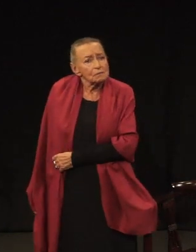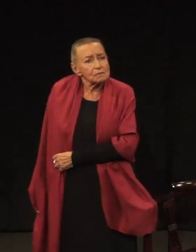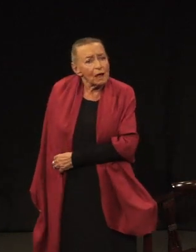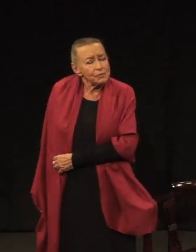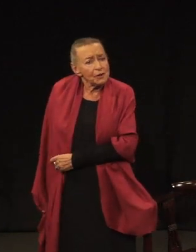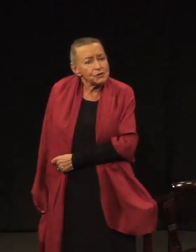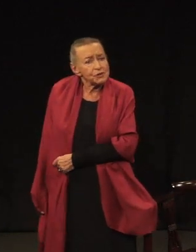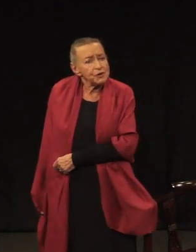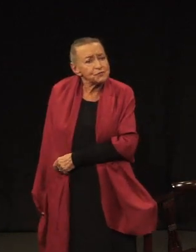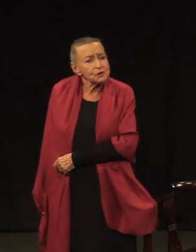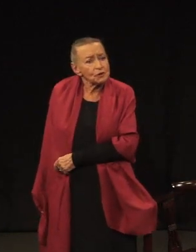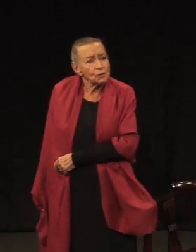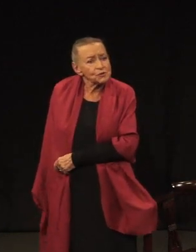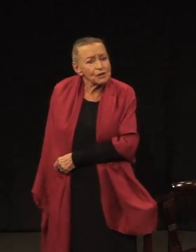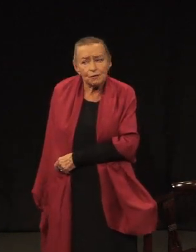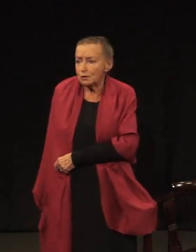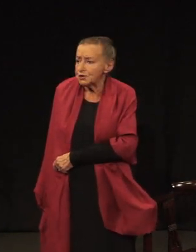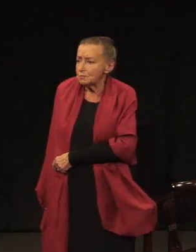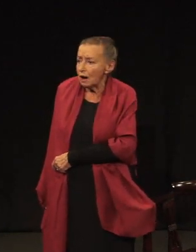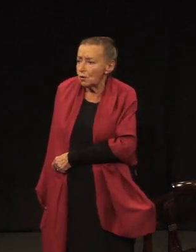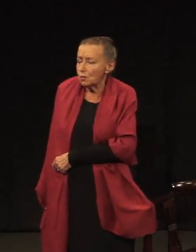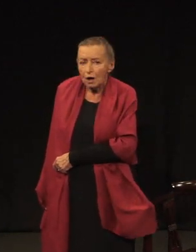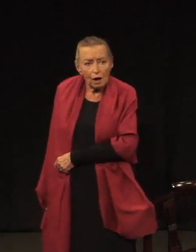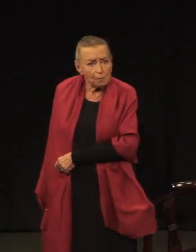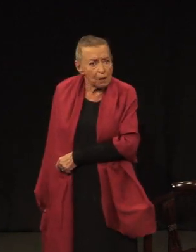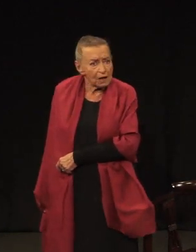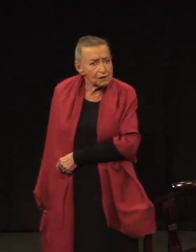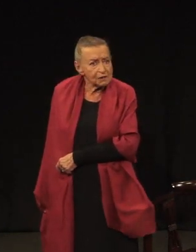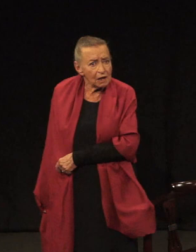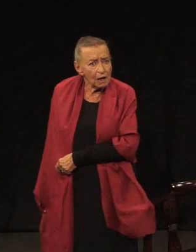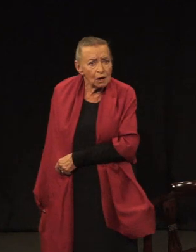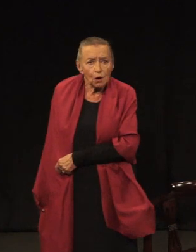the garden girl had seemed quite young; this one,